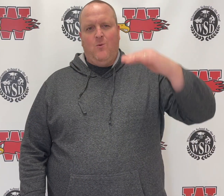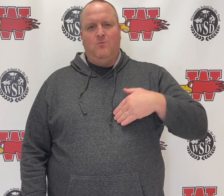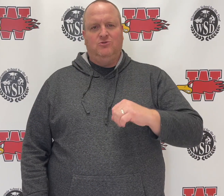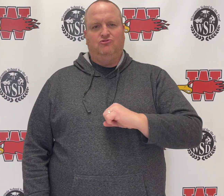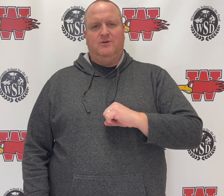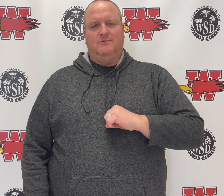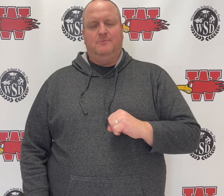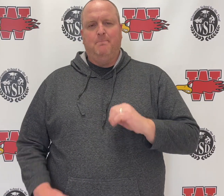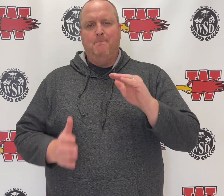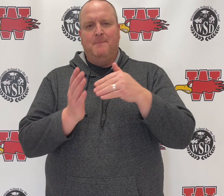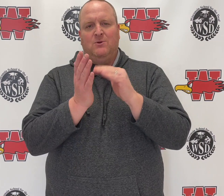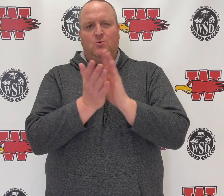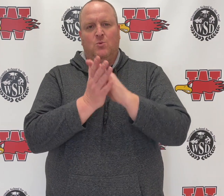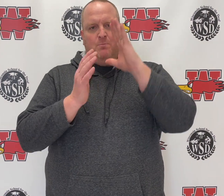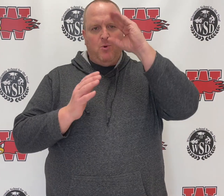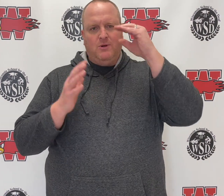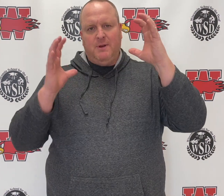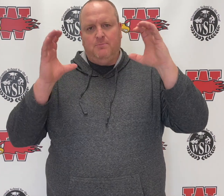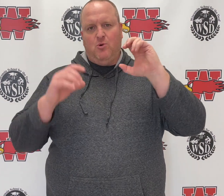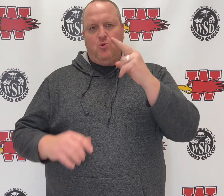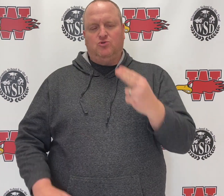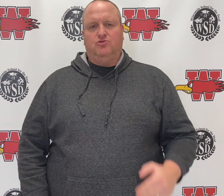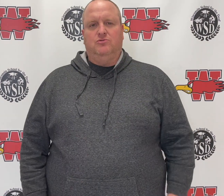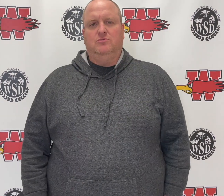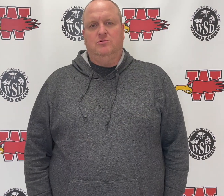Hello. I'm Shannon, middle school boys basketball coach.